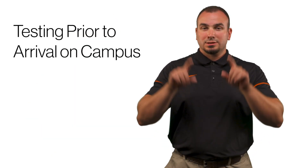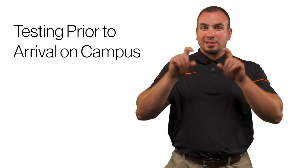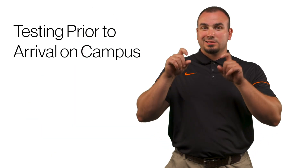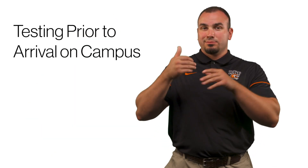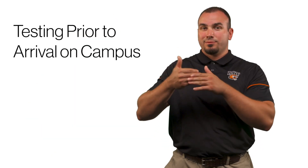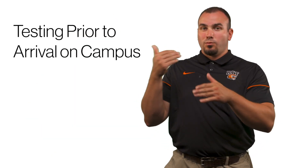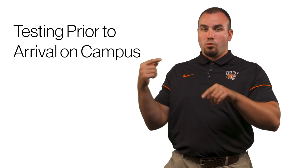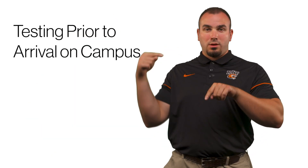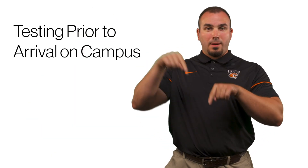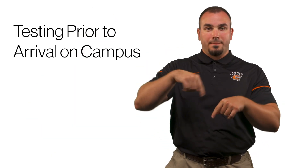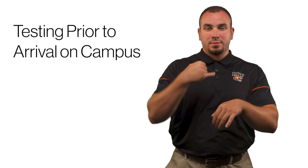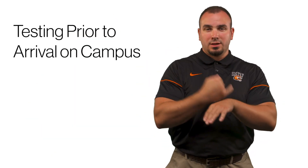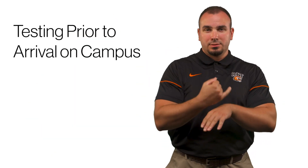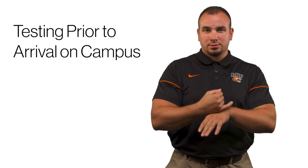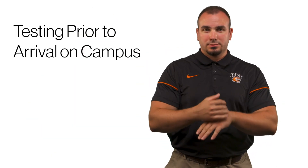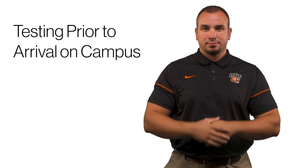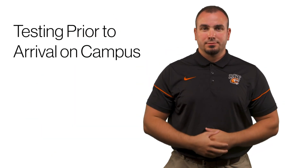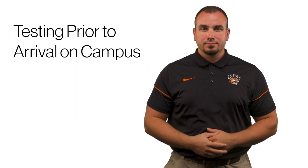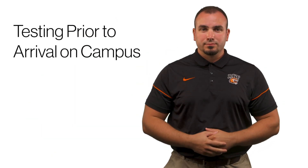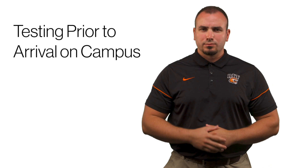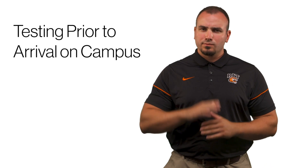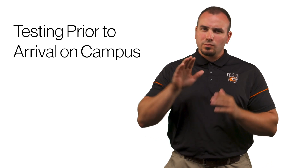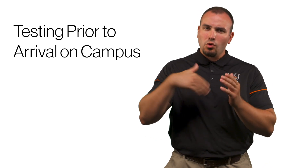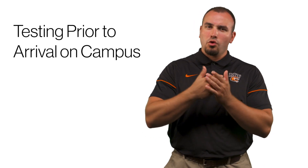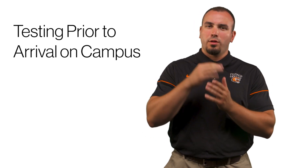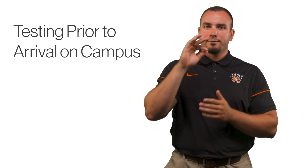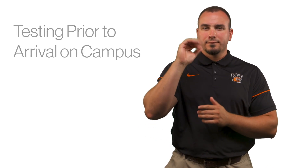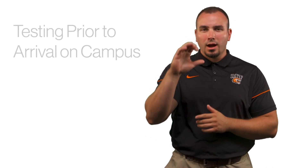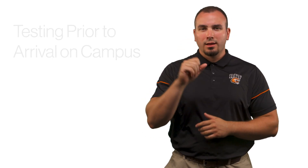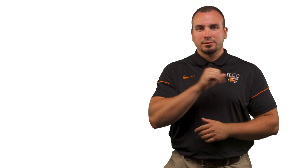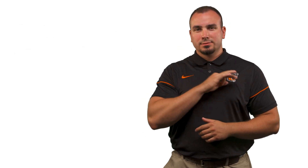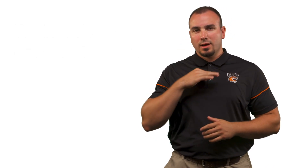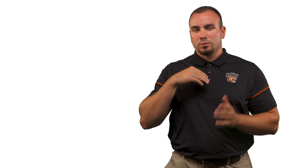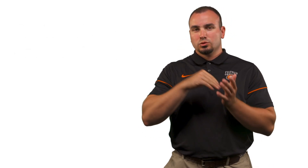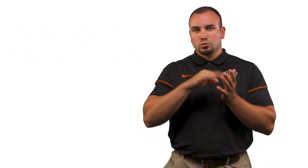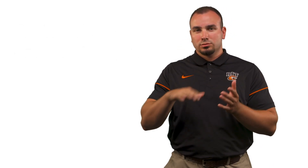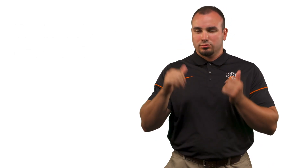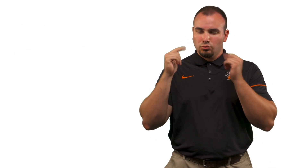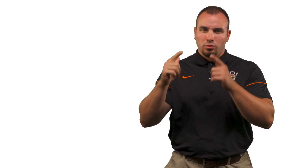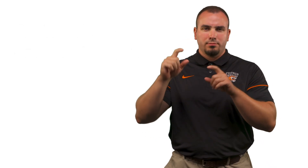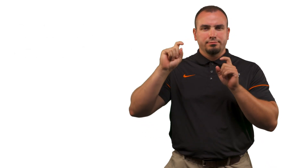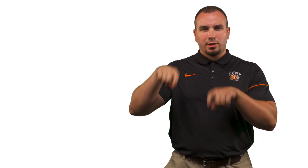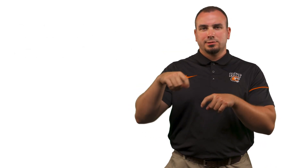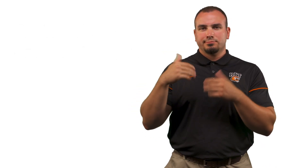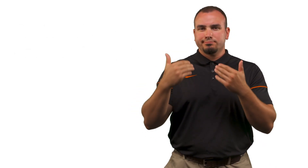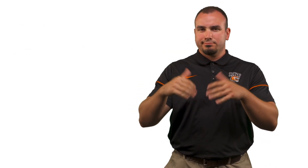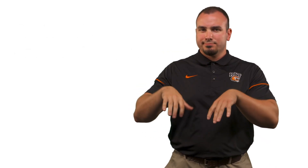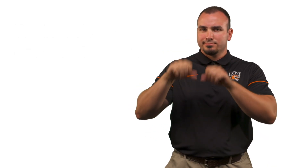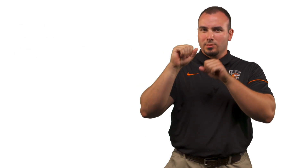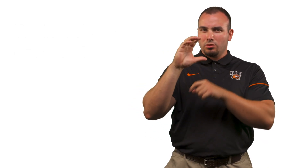Testing Prior to Arrival on Campus All faculty, staff, and students are responsible